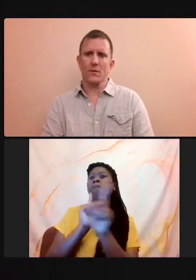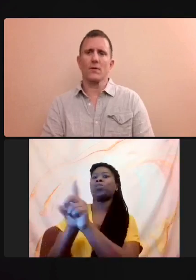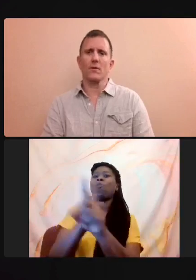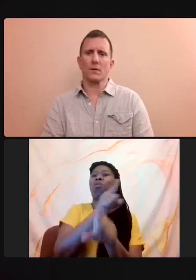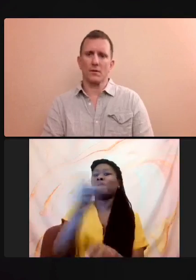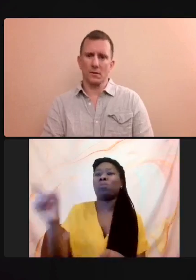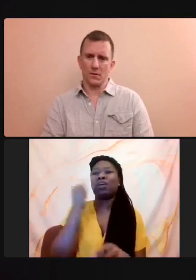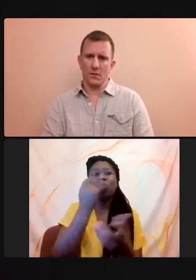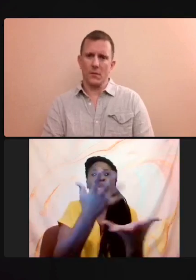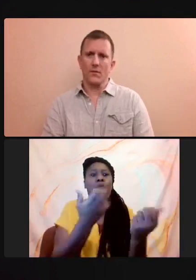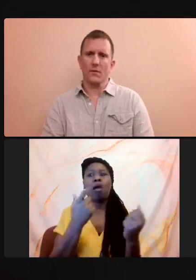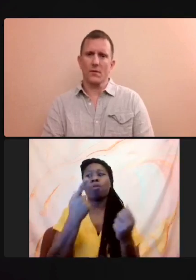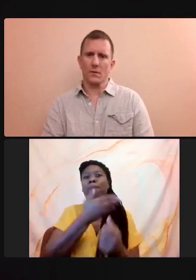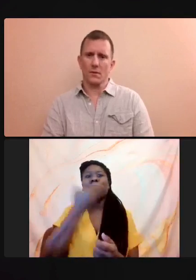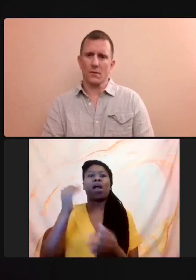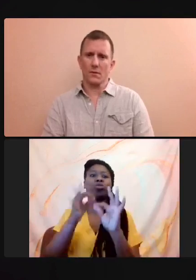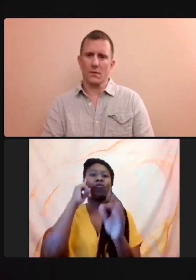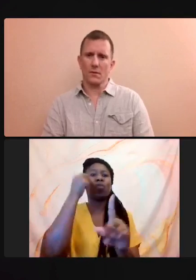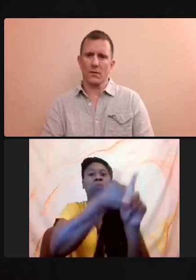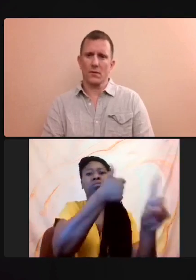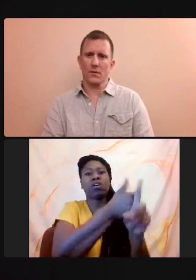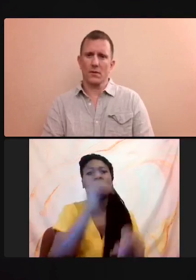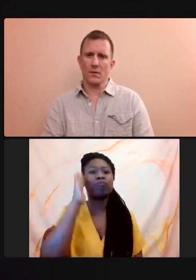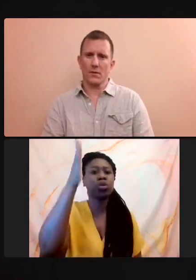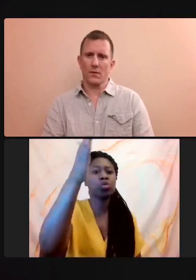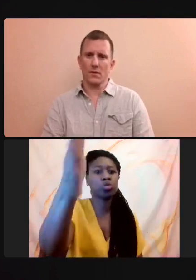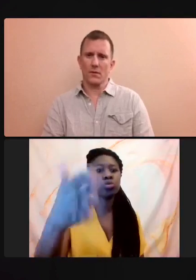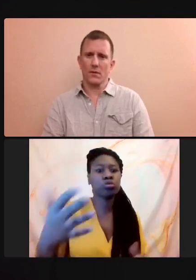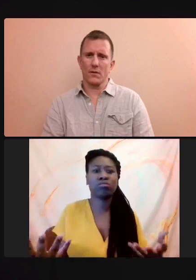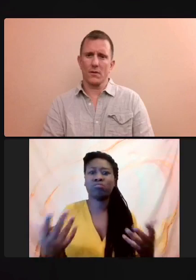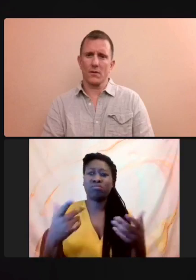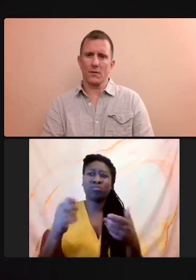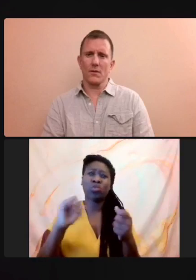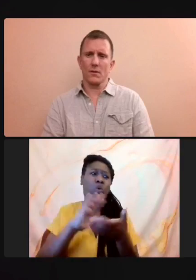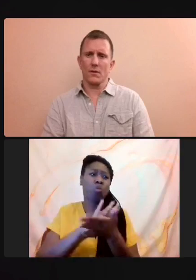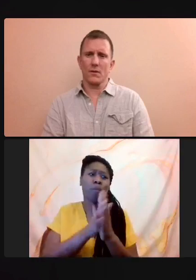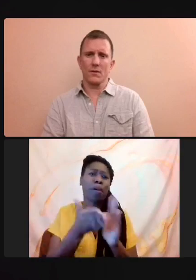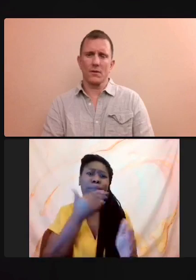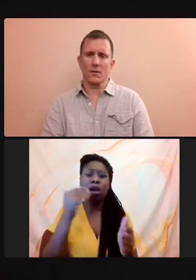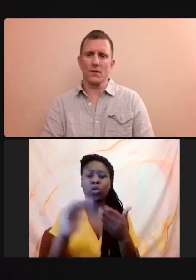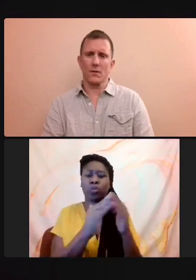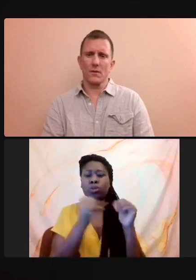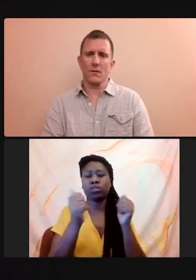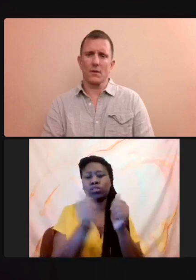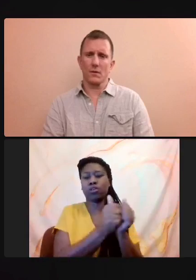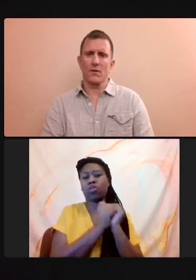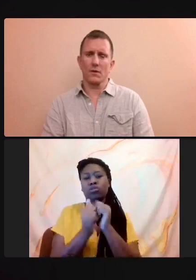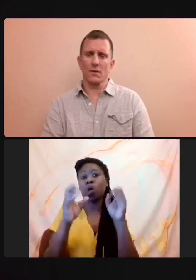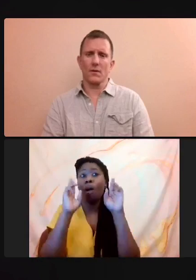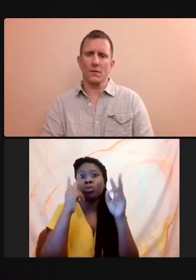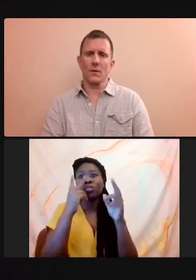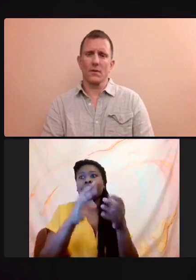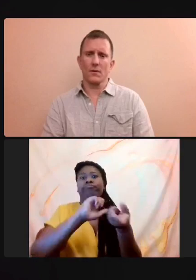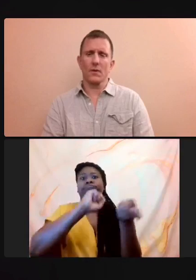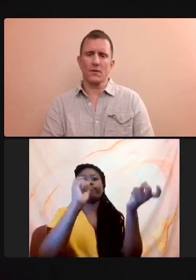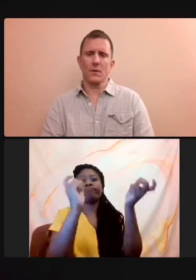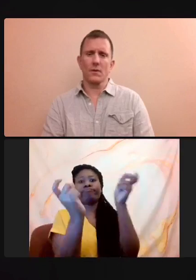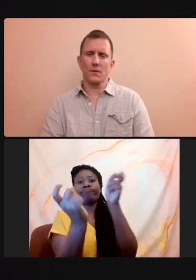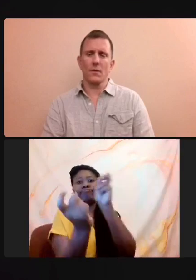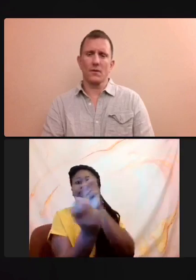without knowing the particular language first. So that applies to Americans, their language as well. There is a connection that's there and also right.